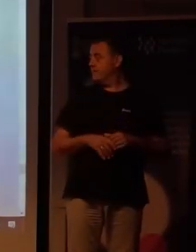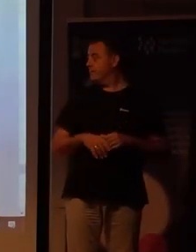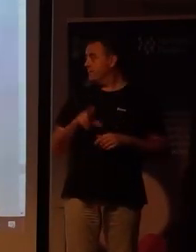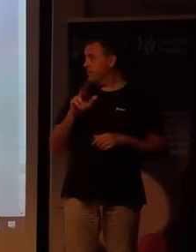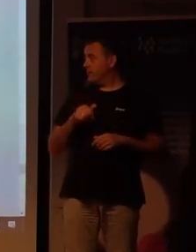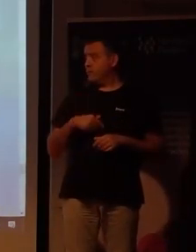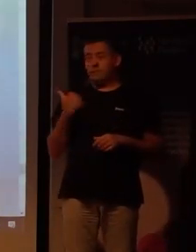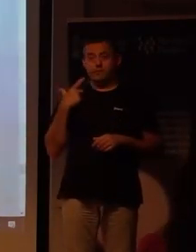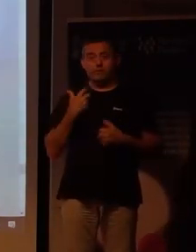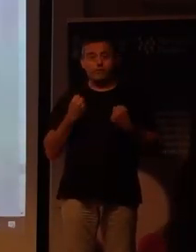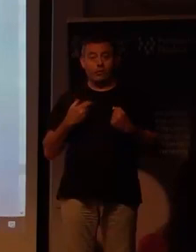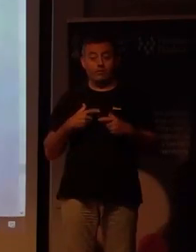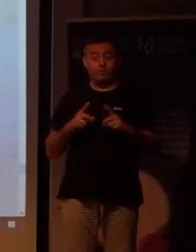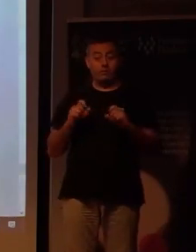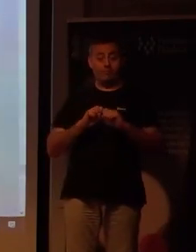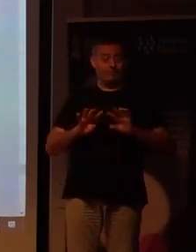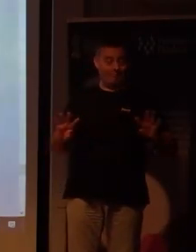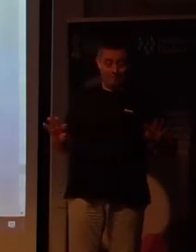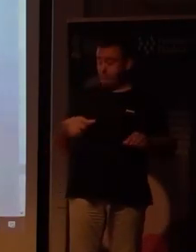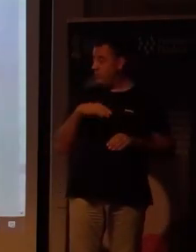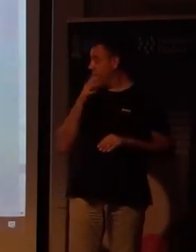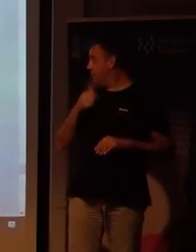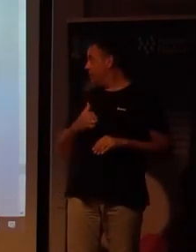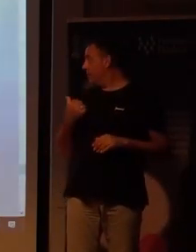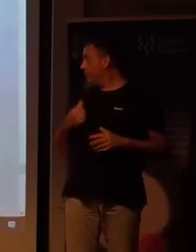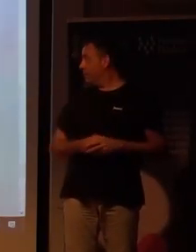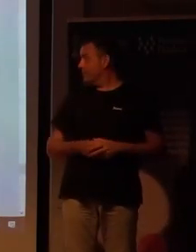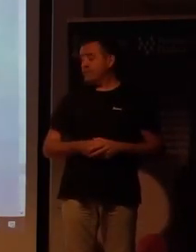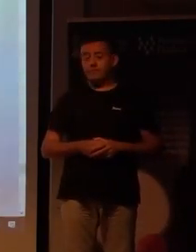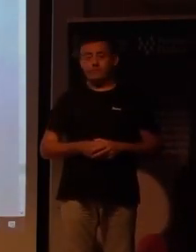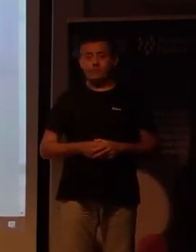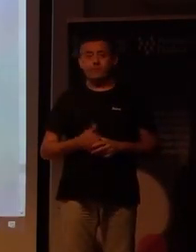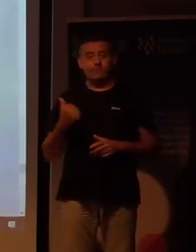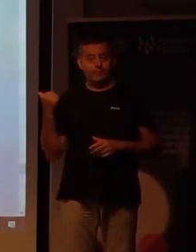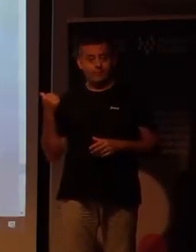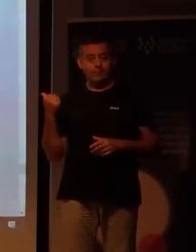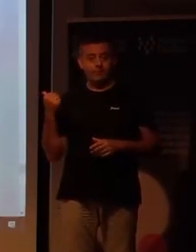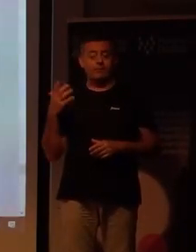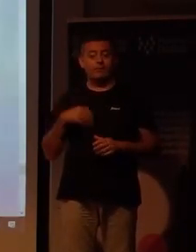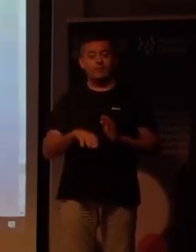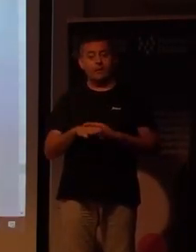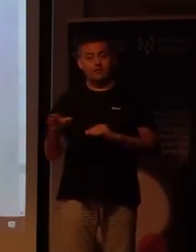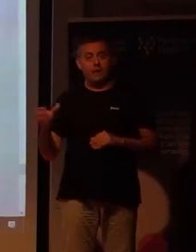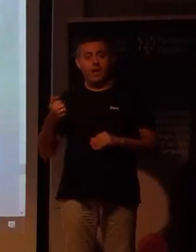from using this photo because I am one flick of the wrist away from becoming the thumb man. On the right my colleague Alfonso is there